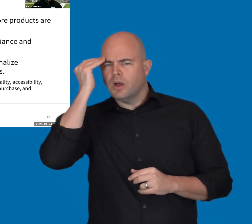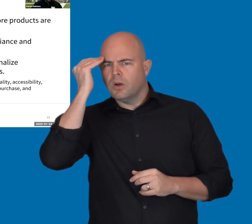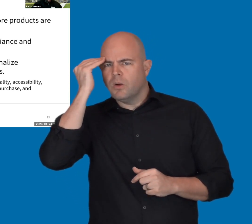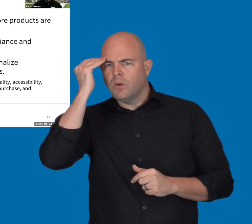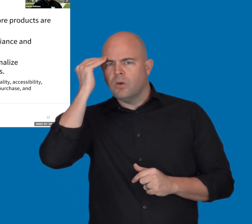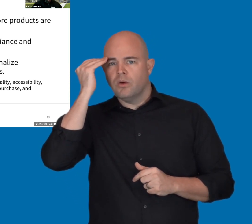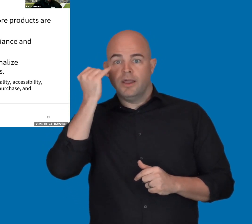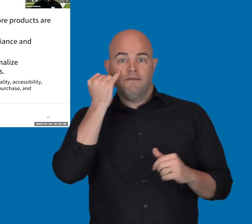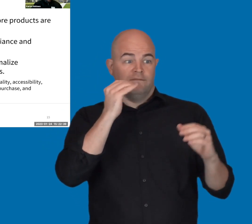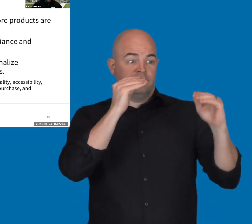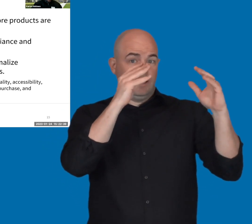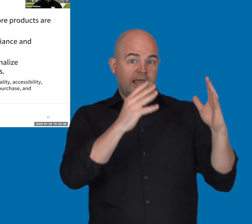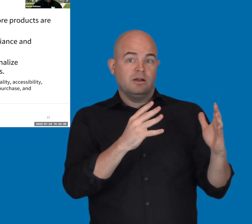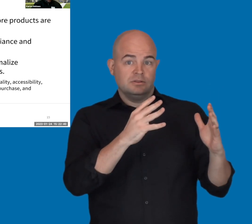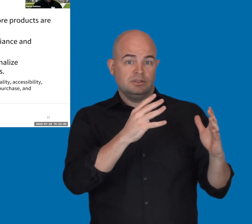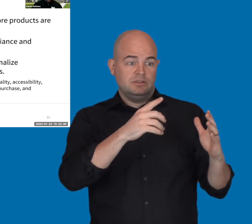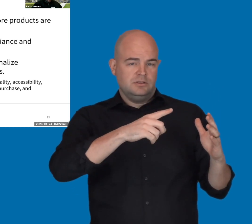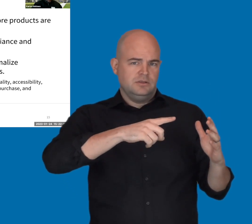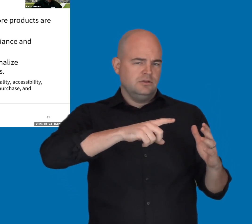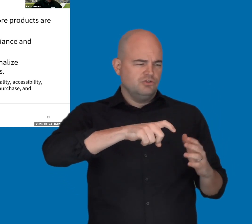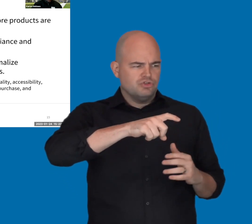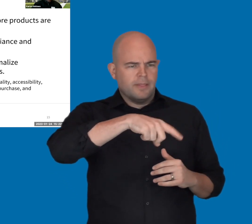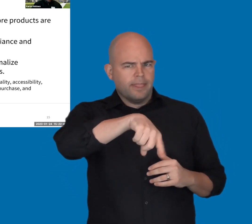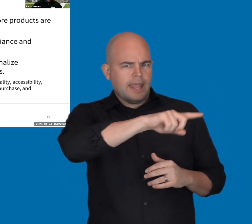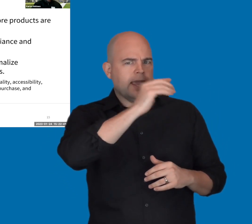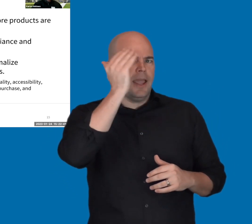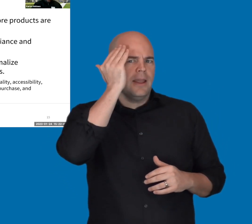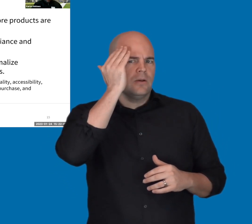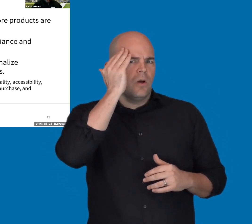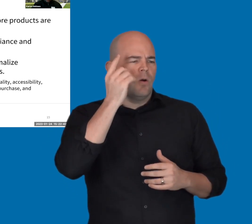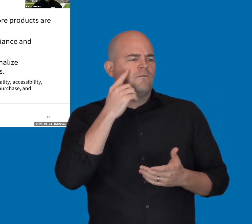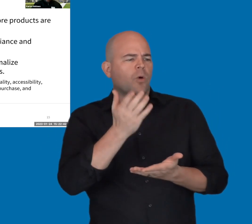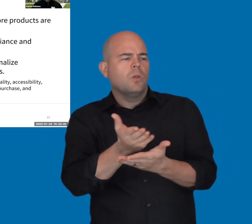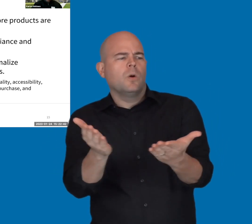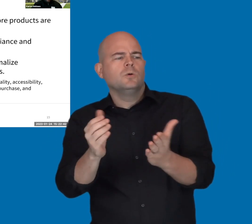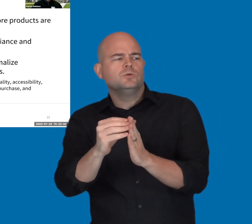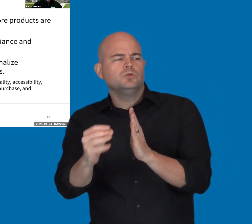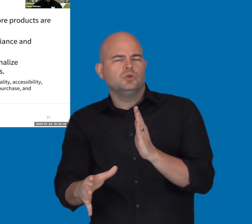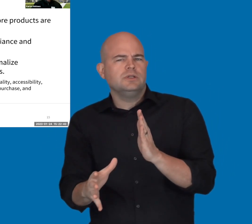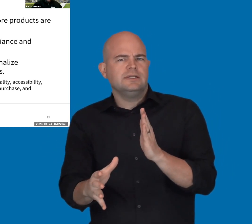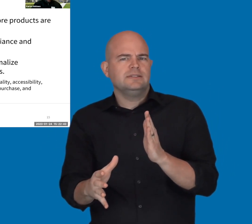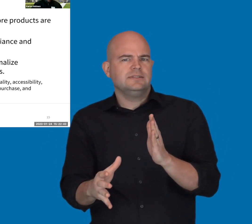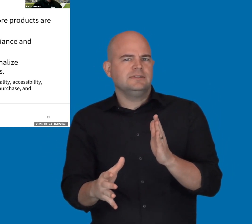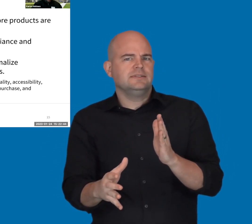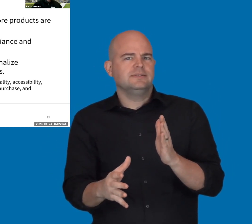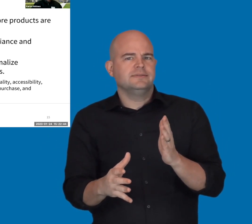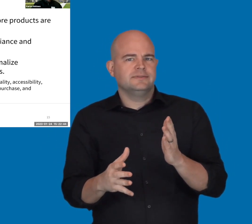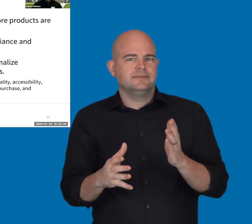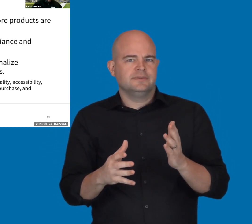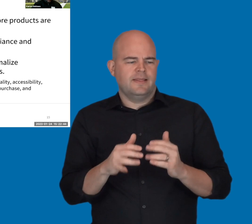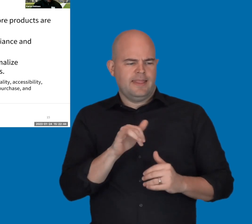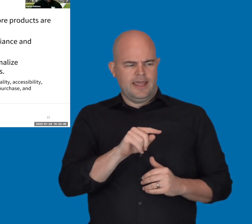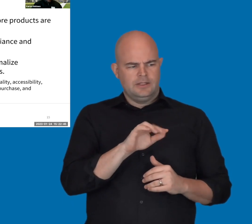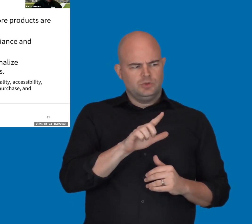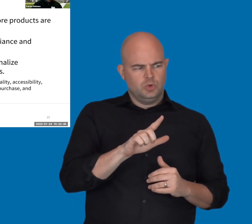that we expect them to have or that some people think that they have and things like that. So, baking in the usability and the accessibility rather